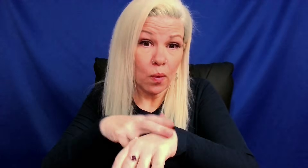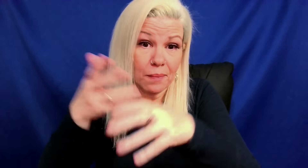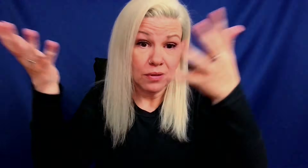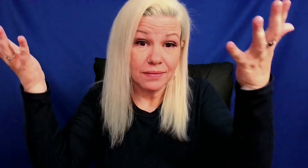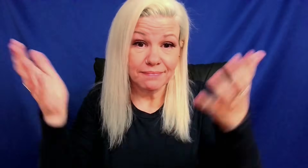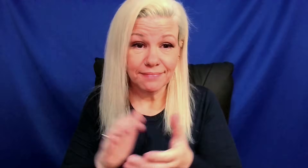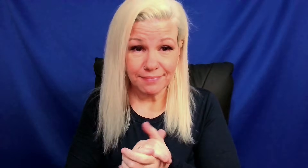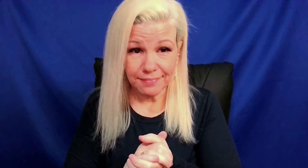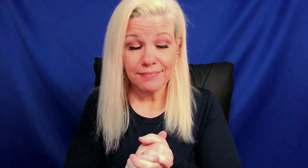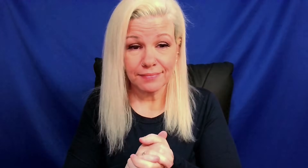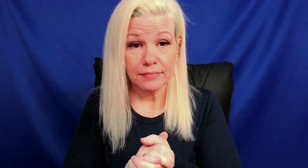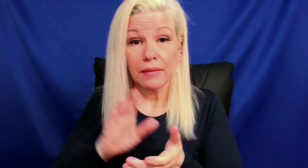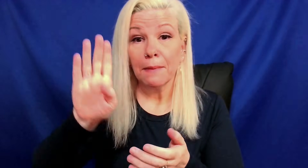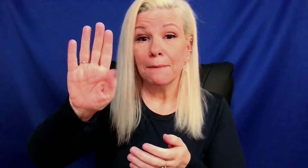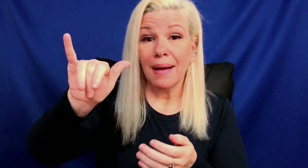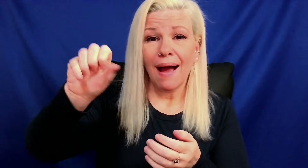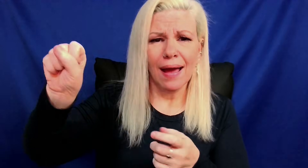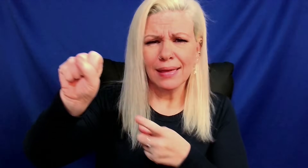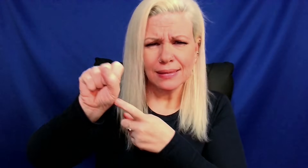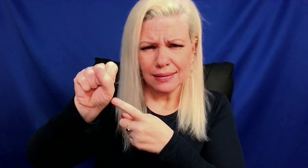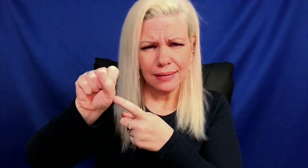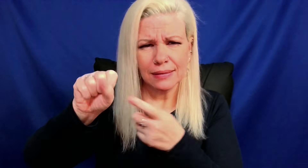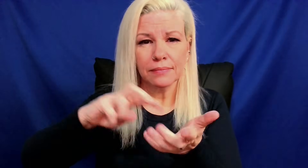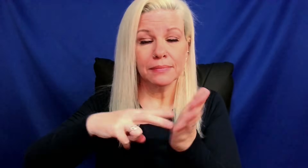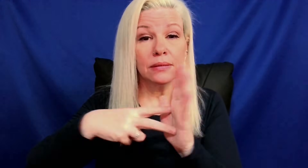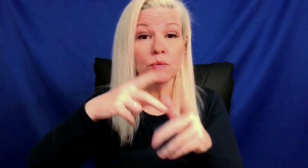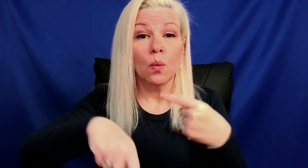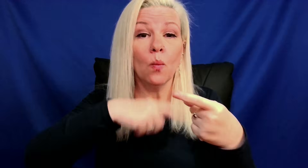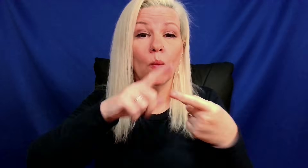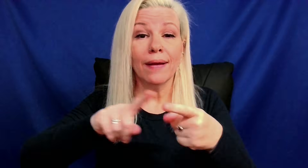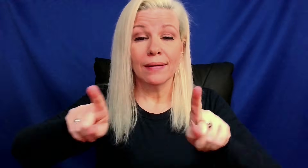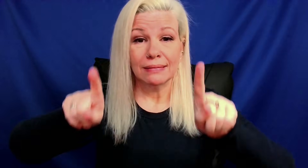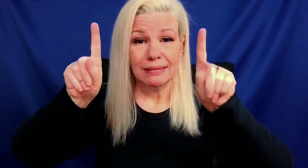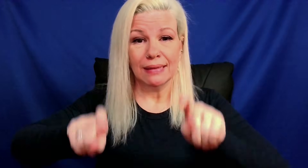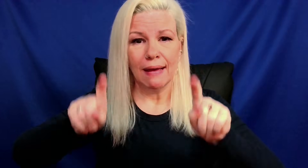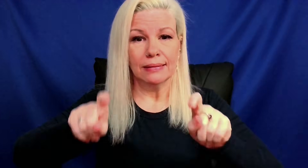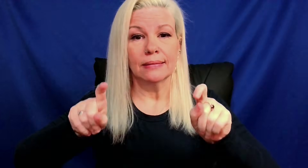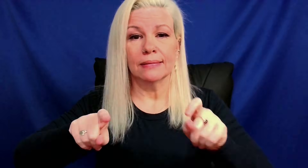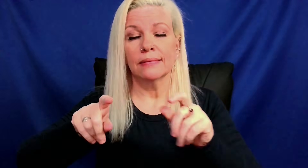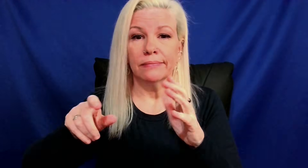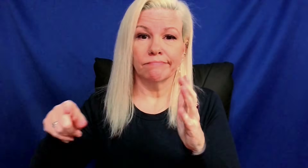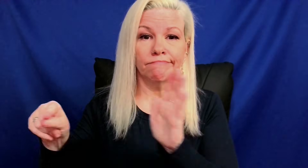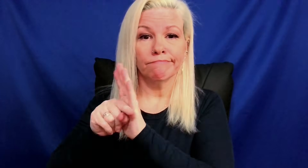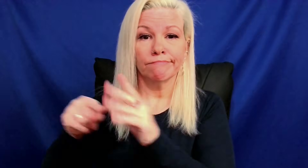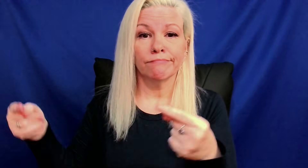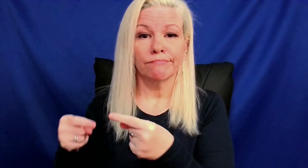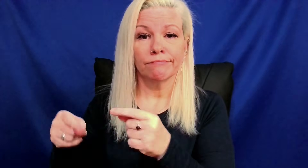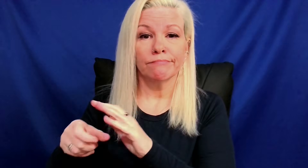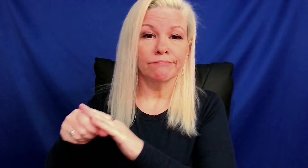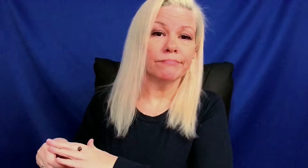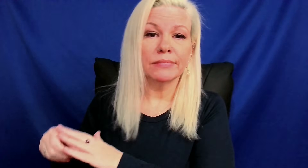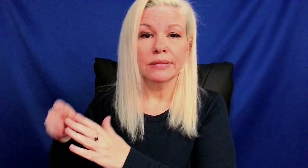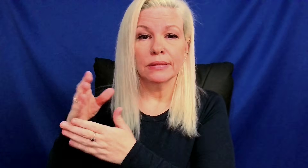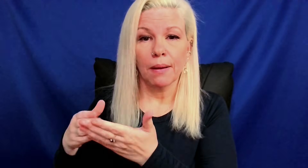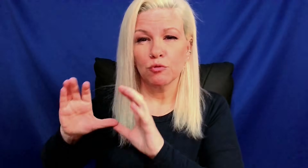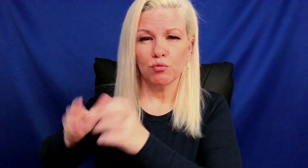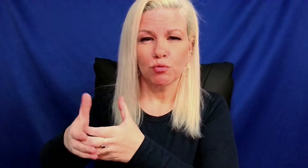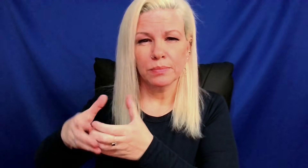Bias exists when a test disadvantages certain groups for reasons that have nothing to do with job performance.